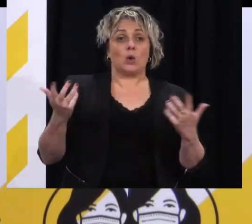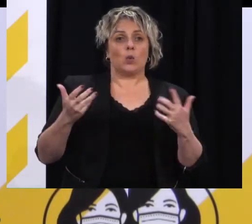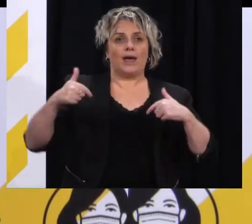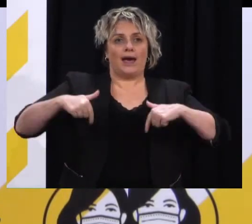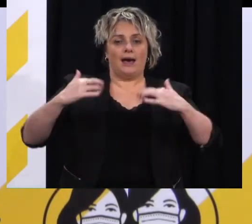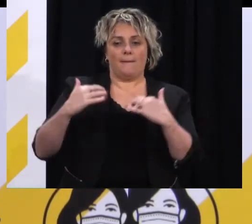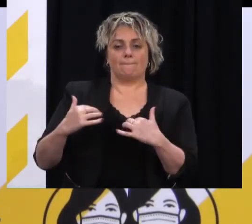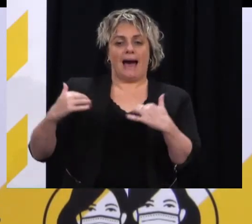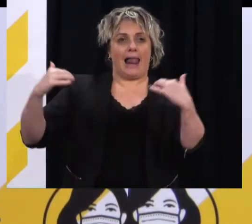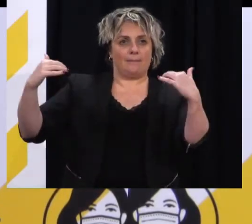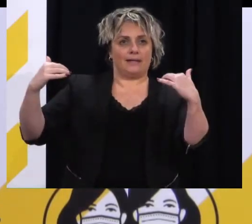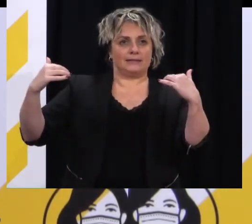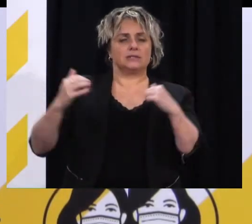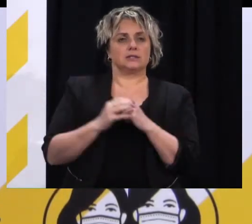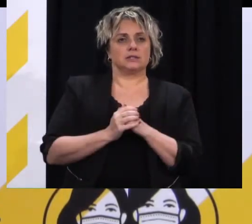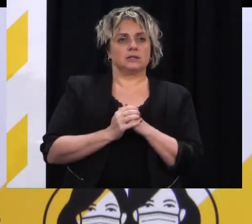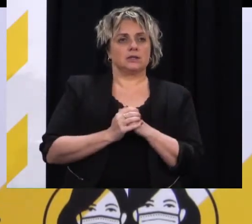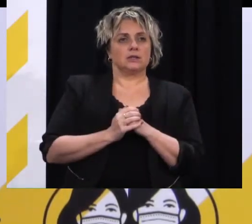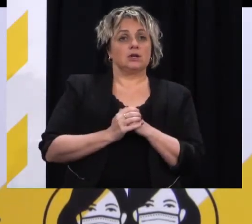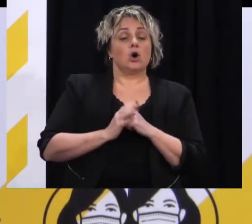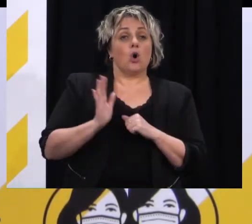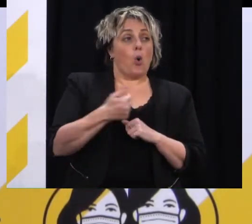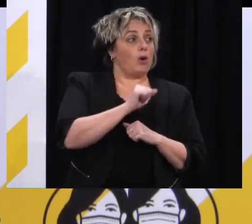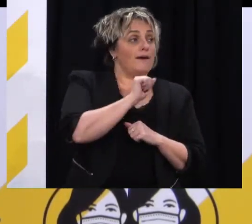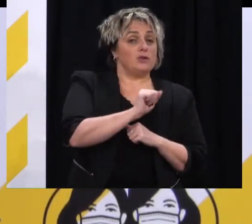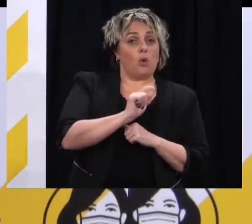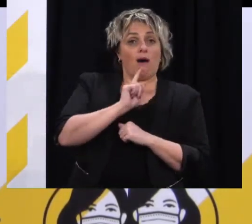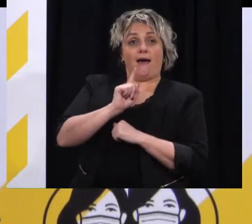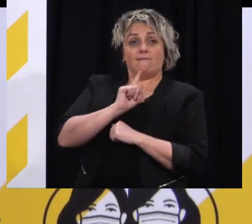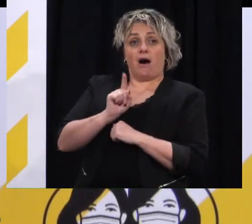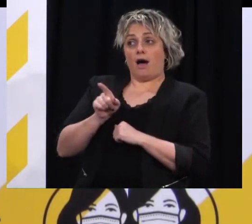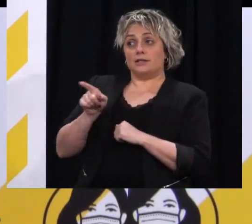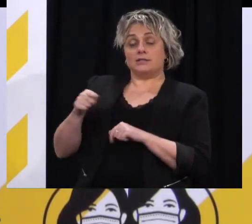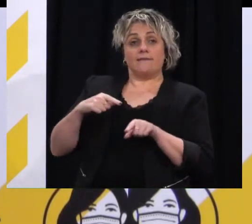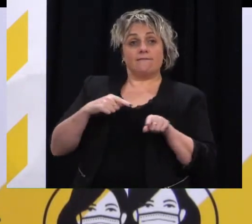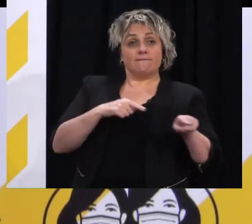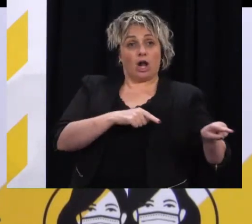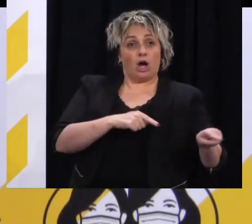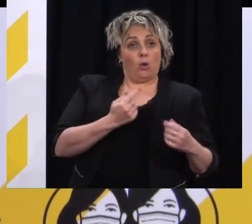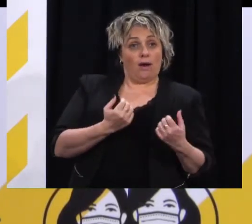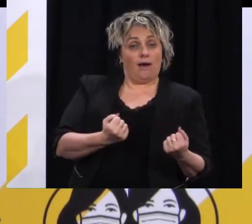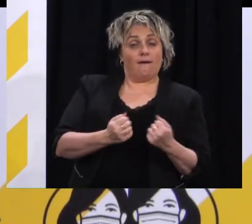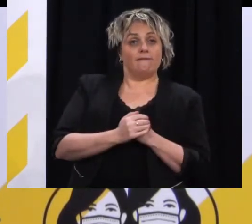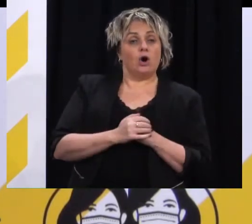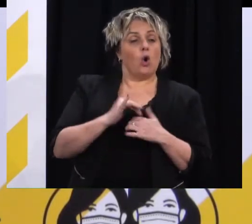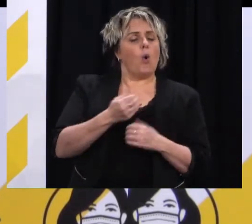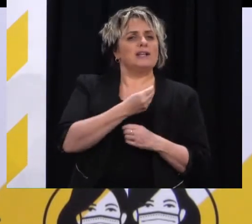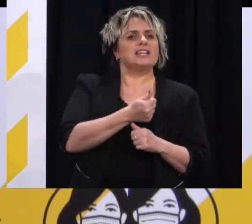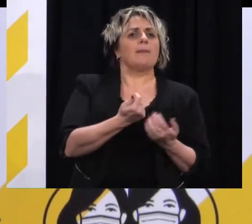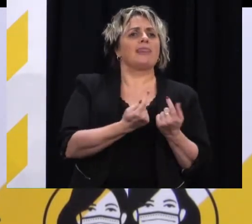particularly pertinent to high risk venues. >> On your advice to how to reduce risk in